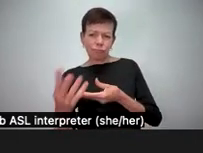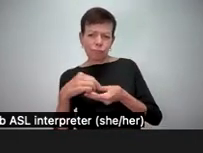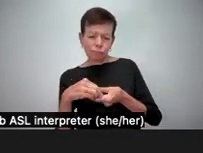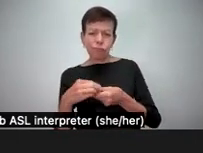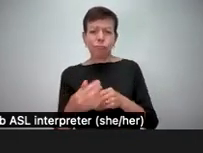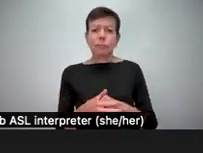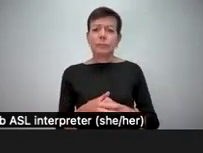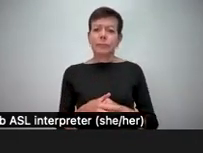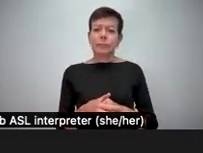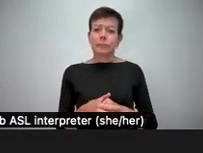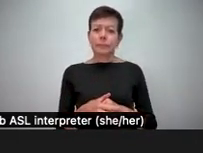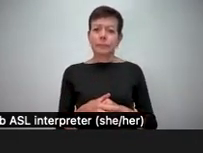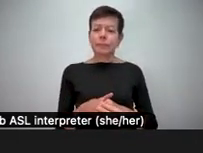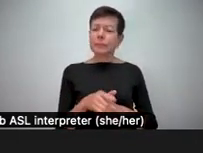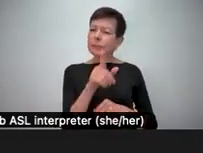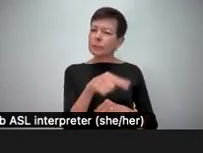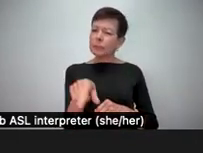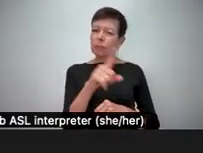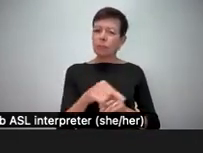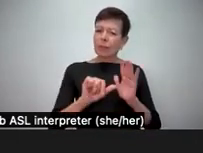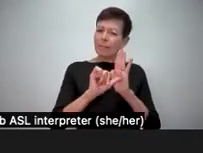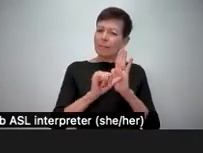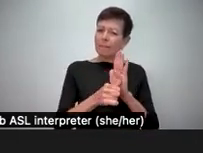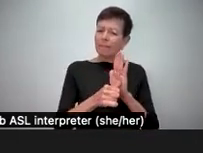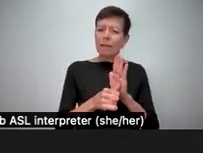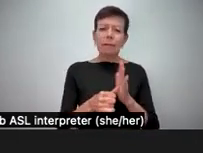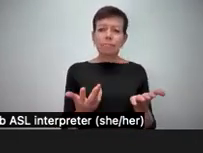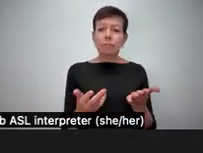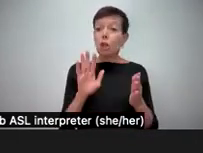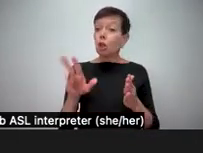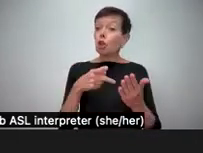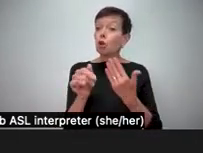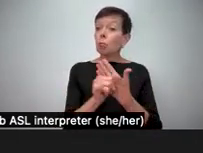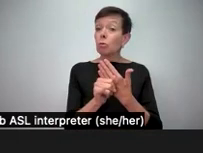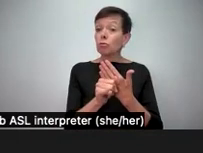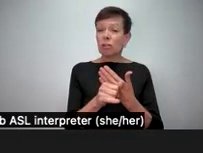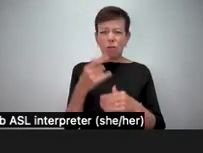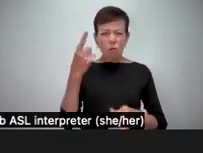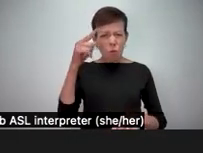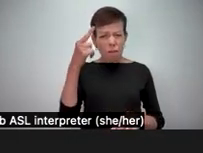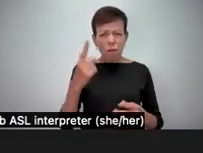you think your project will benefit the community? What is this going to bring to your community?